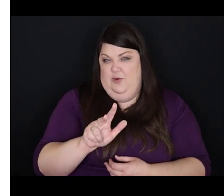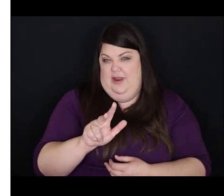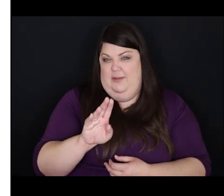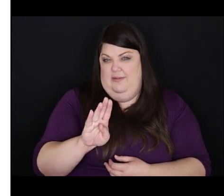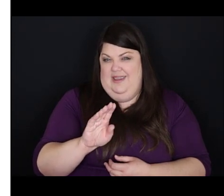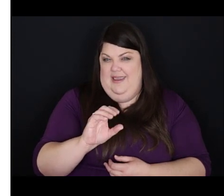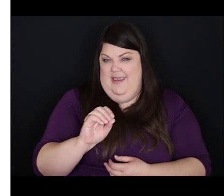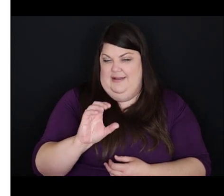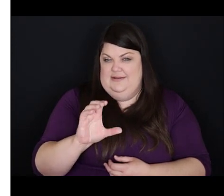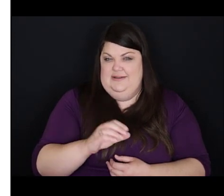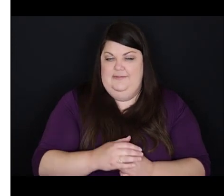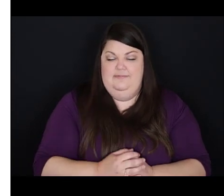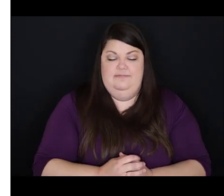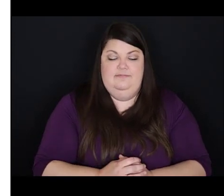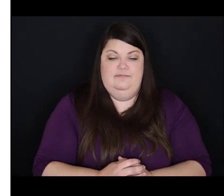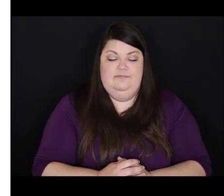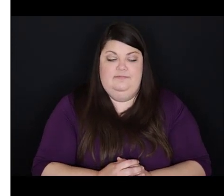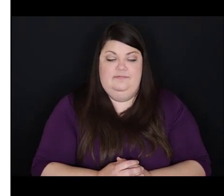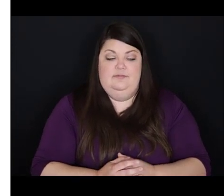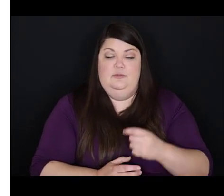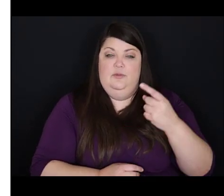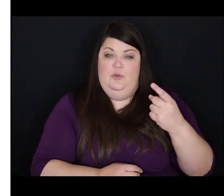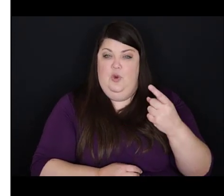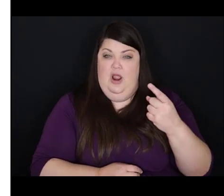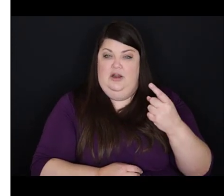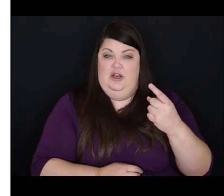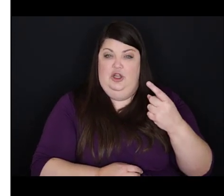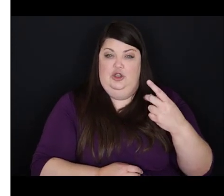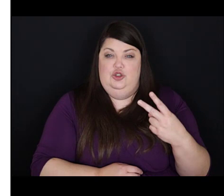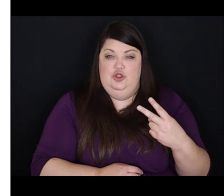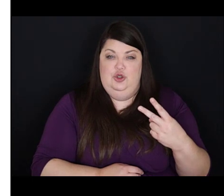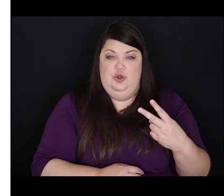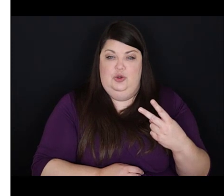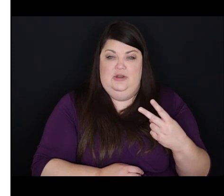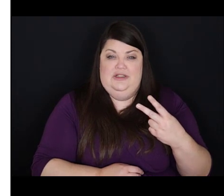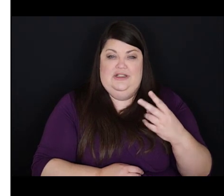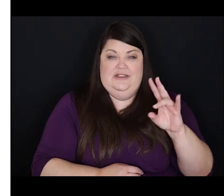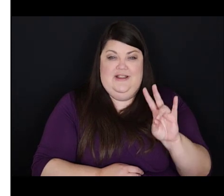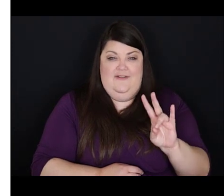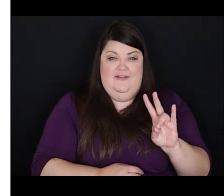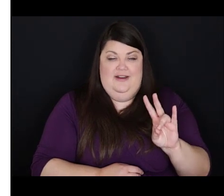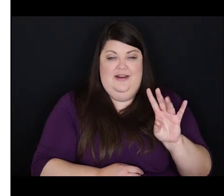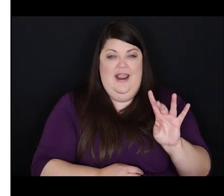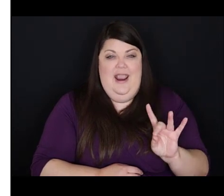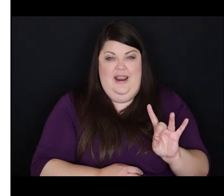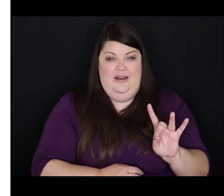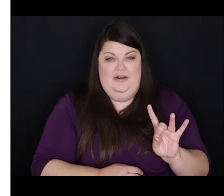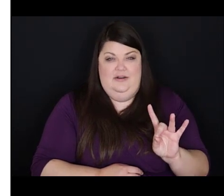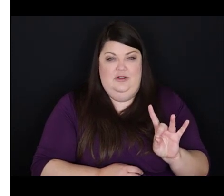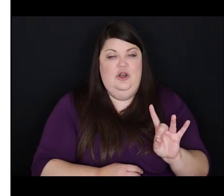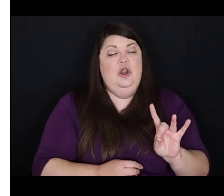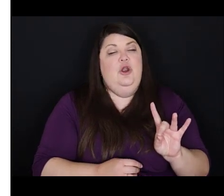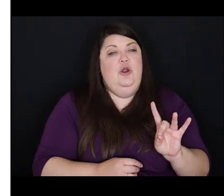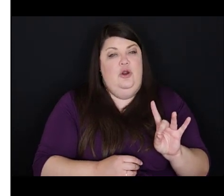Numbers 1, 2, 7, and 8 require the agency to enter information,